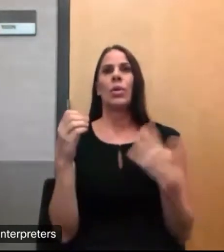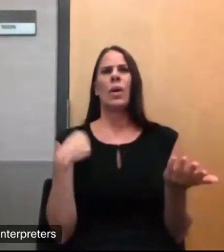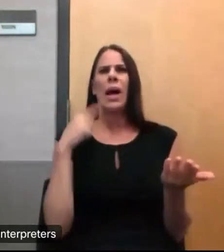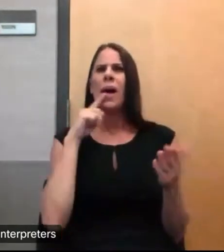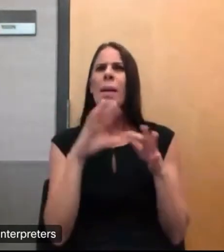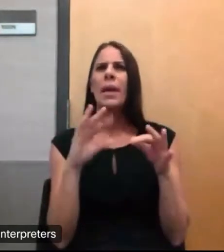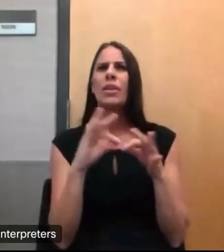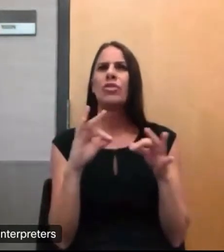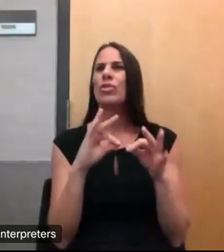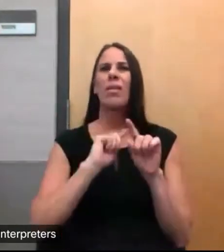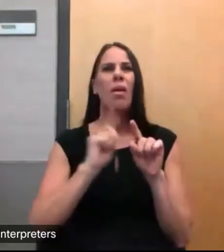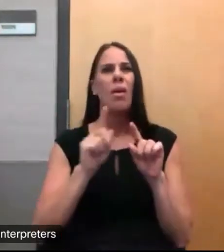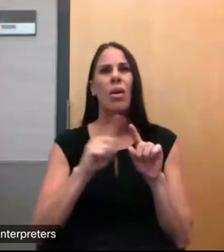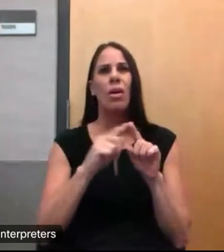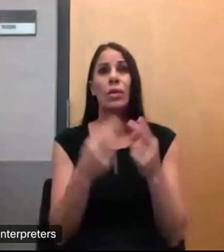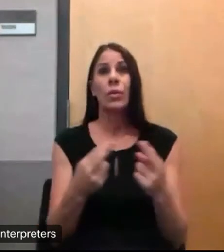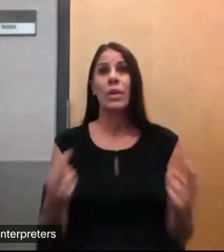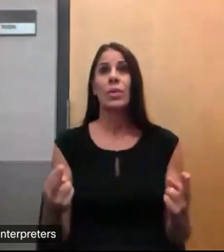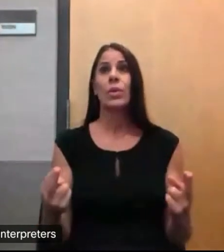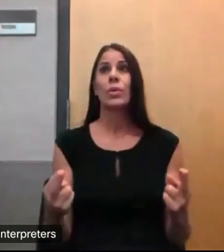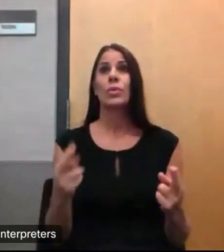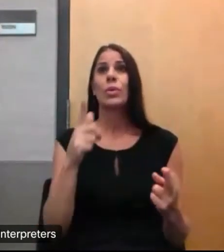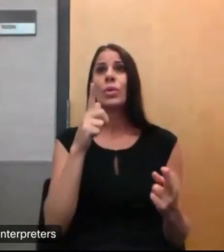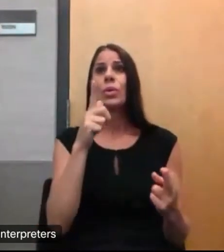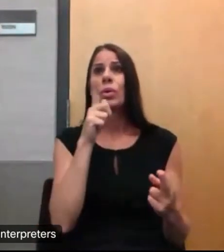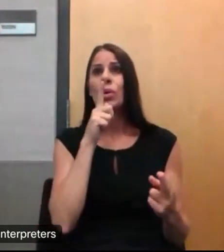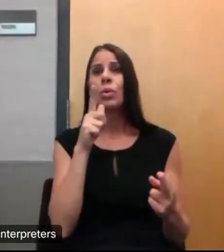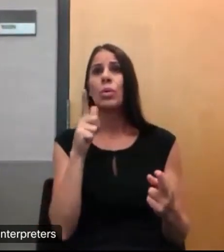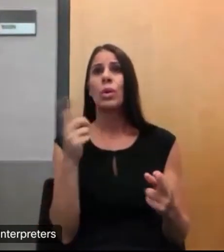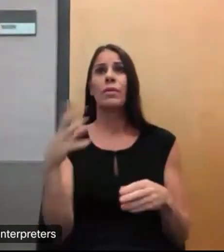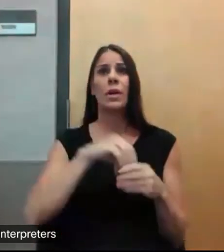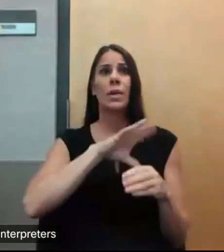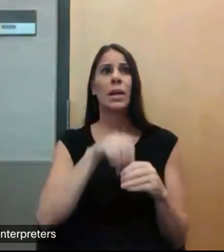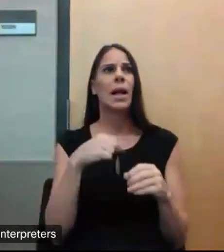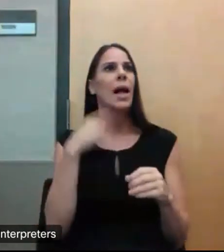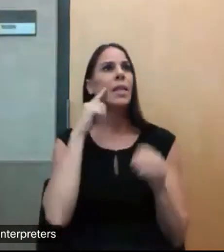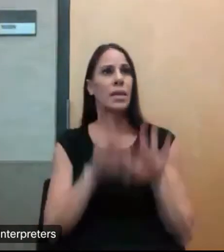all the resources that have flown into various entities. And I do think it's important for